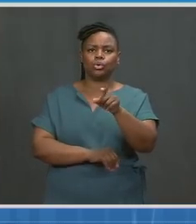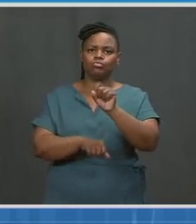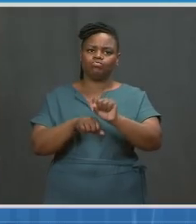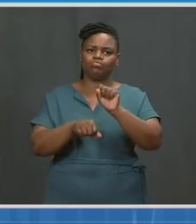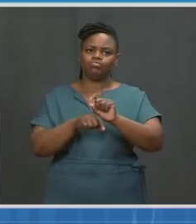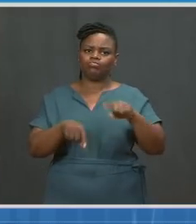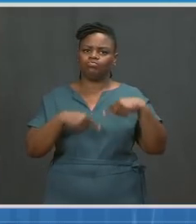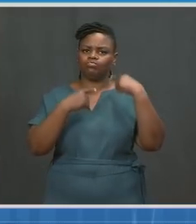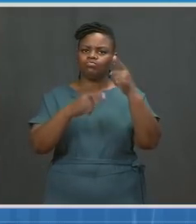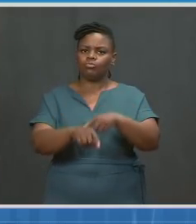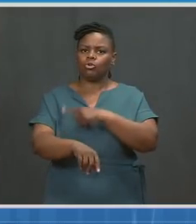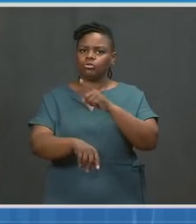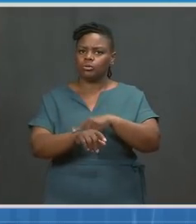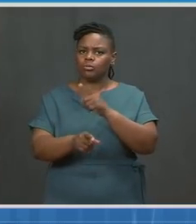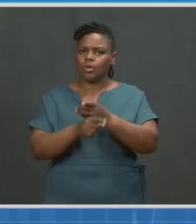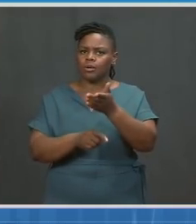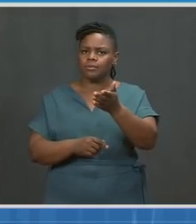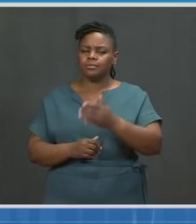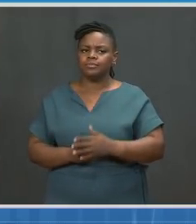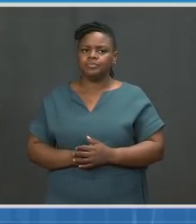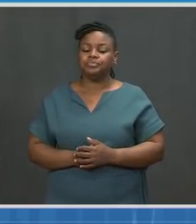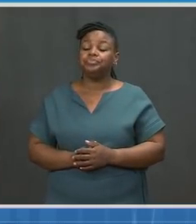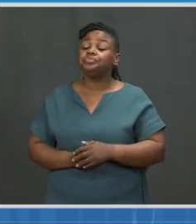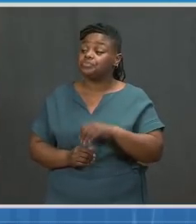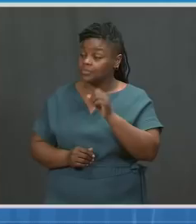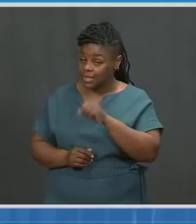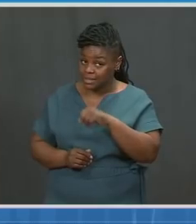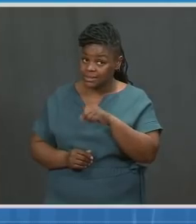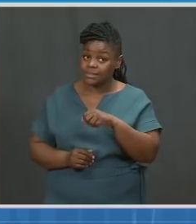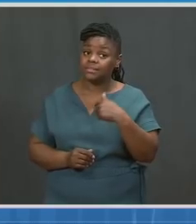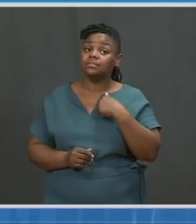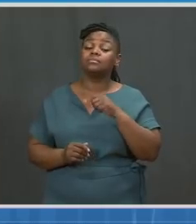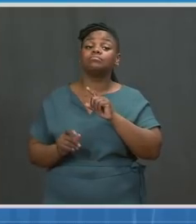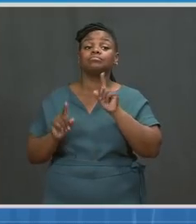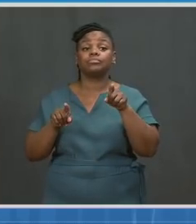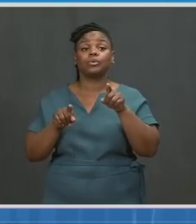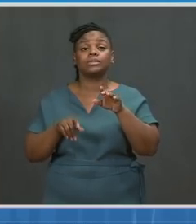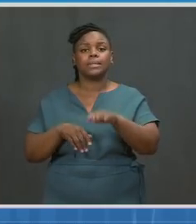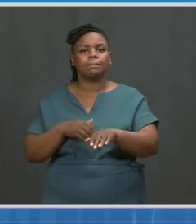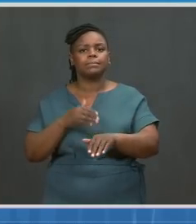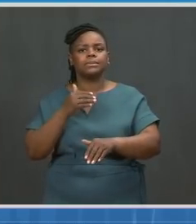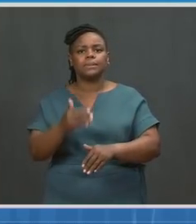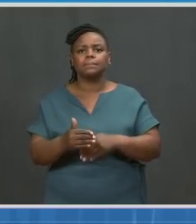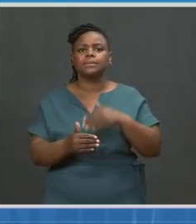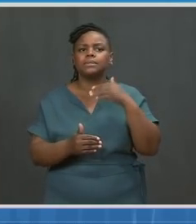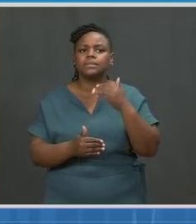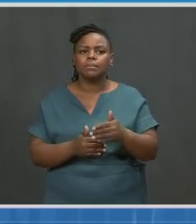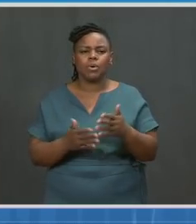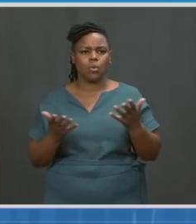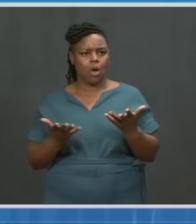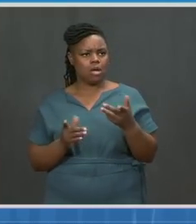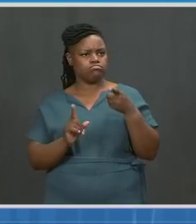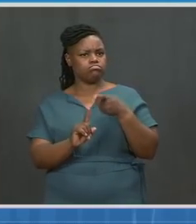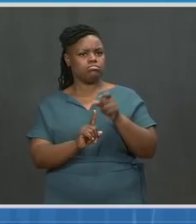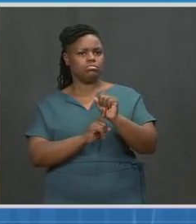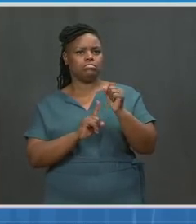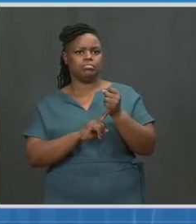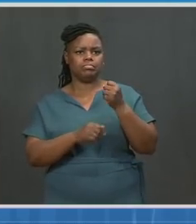we try to go step by step of what is it about the situation that makes you hesitant. And one of them is,